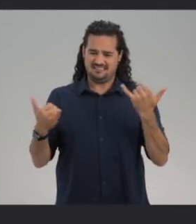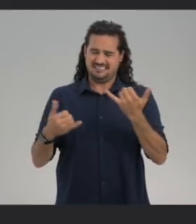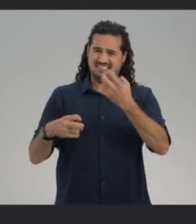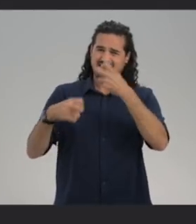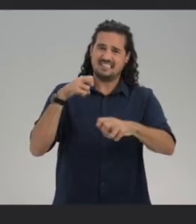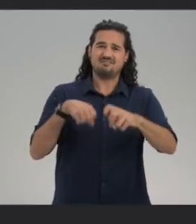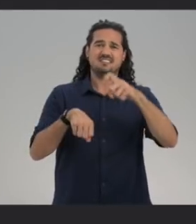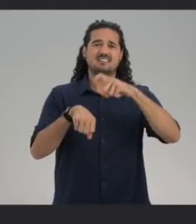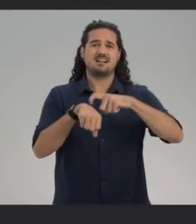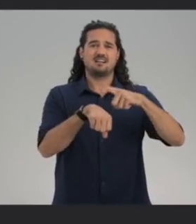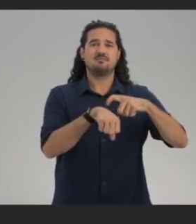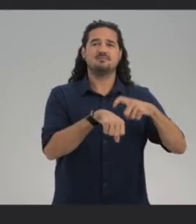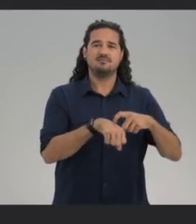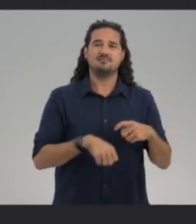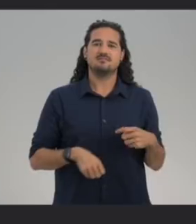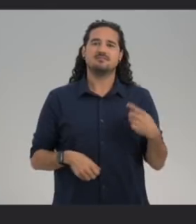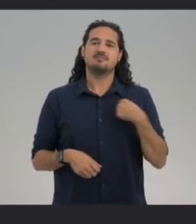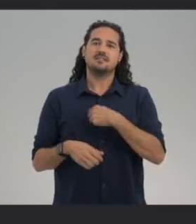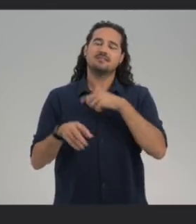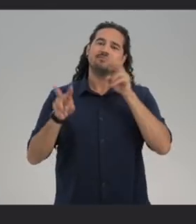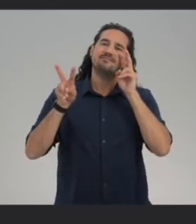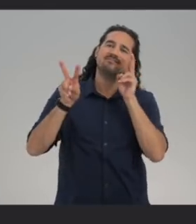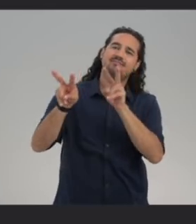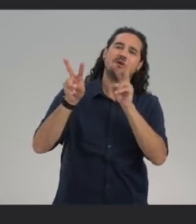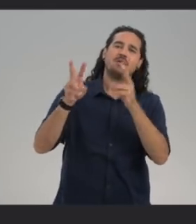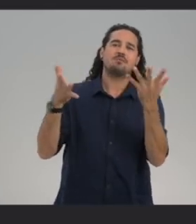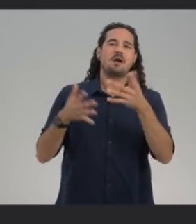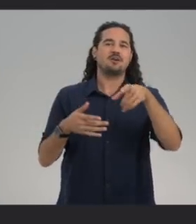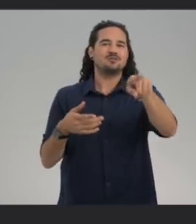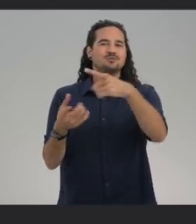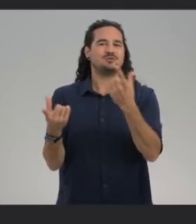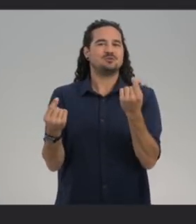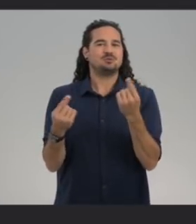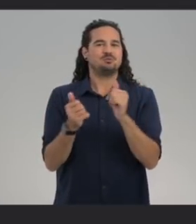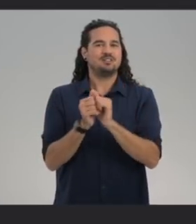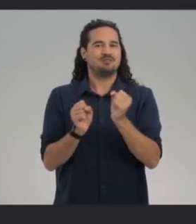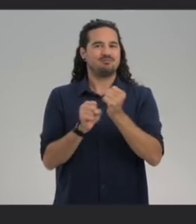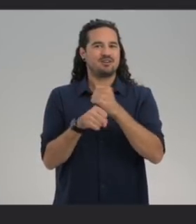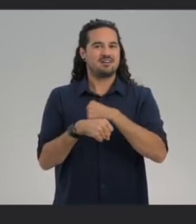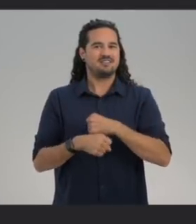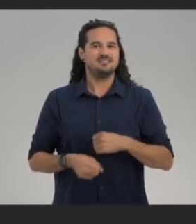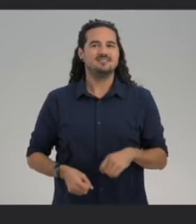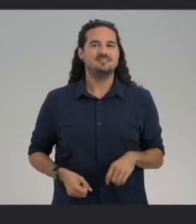during these challenging times. We're looking forward to seeing what you will do with these products.